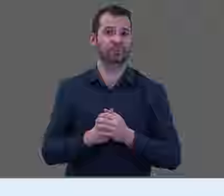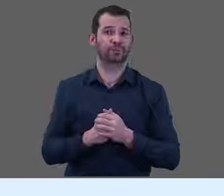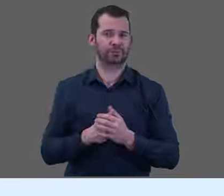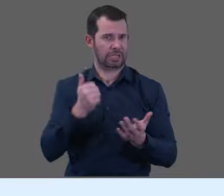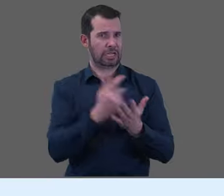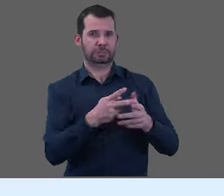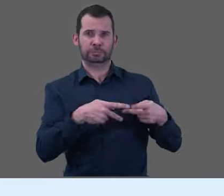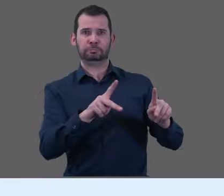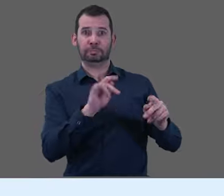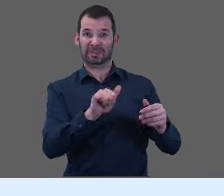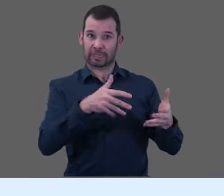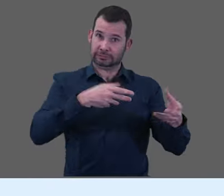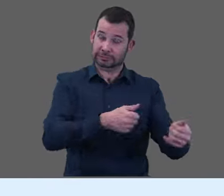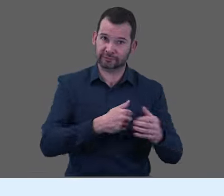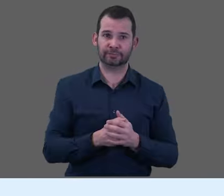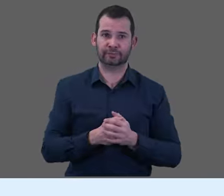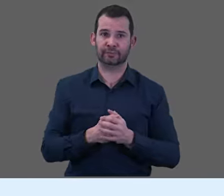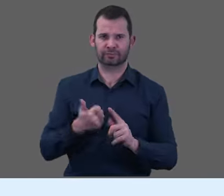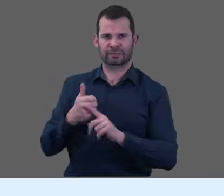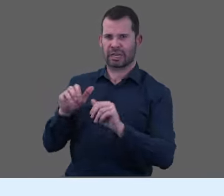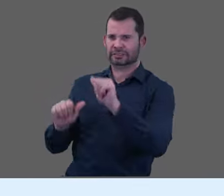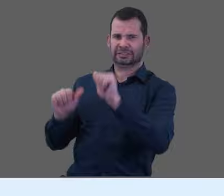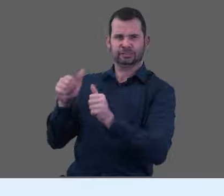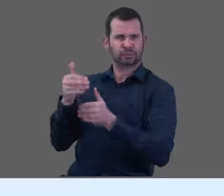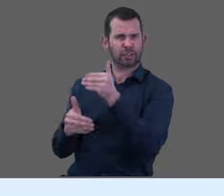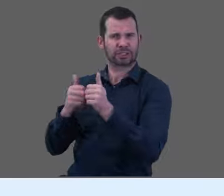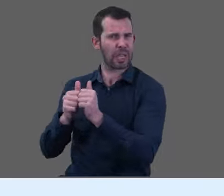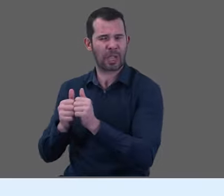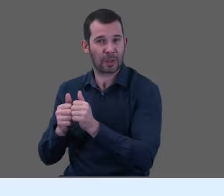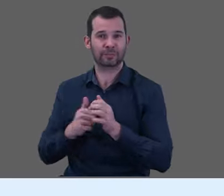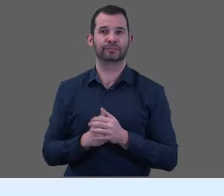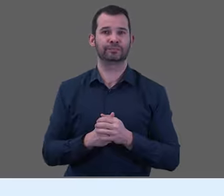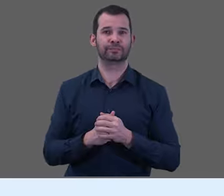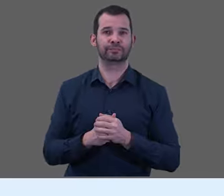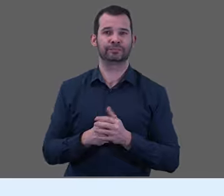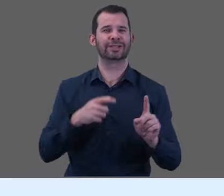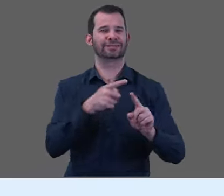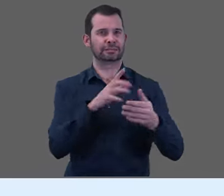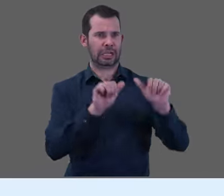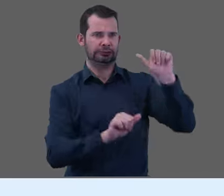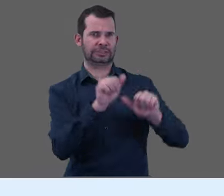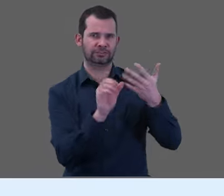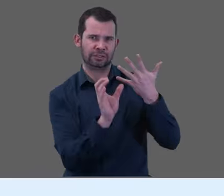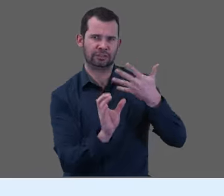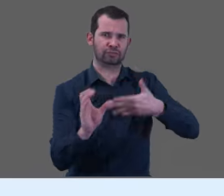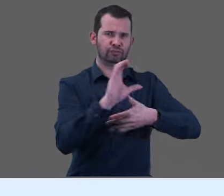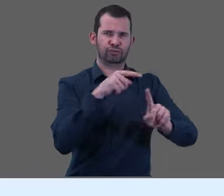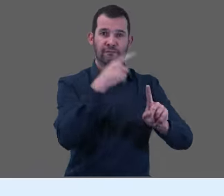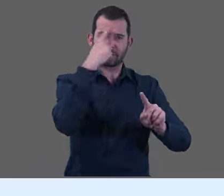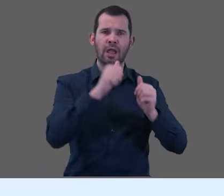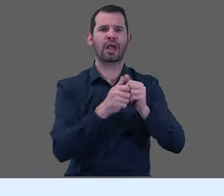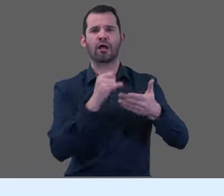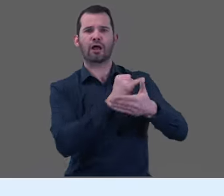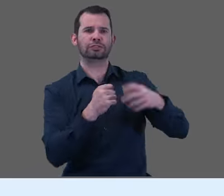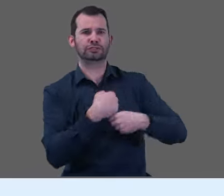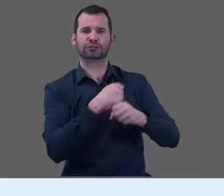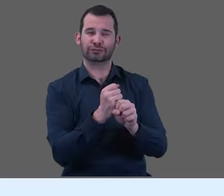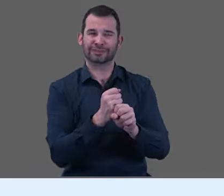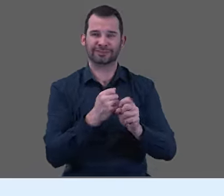eligible expenses, the assessment process, and the assessment criteria for Artistic Creation.